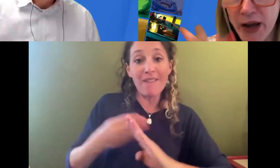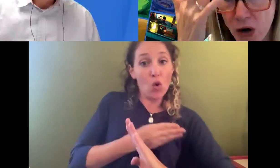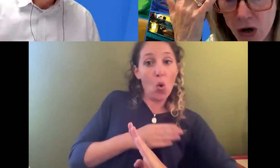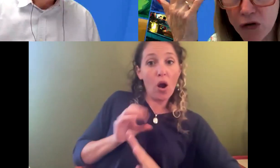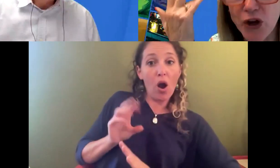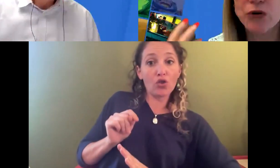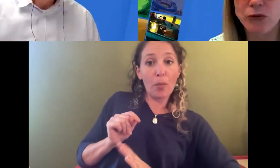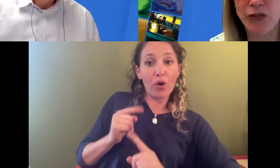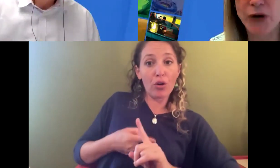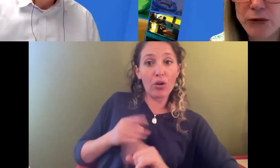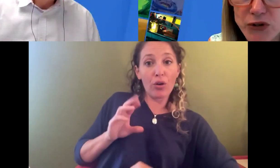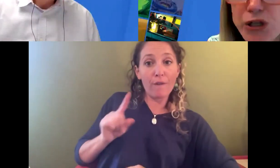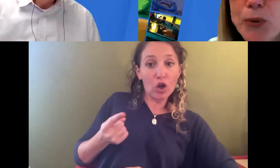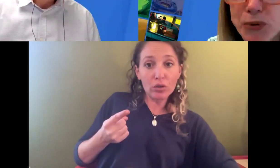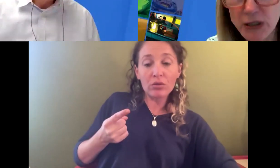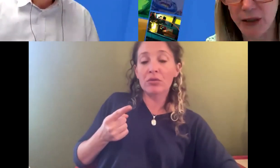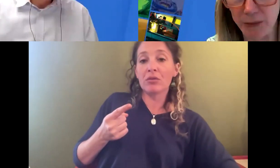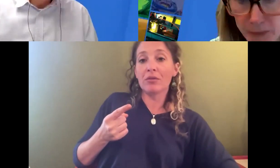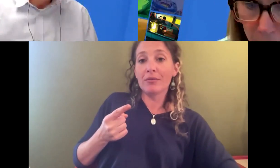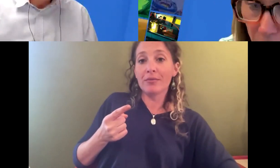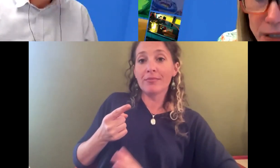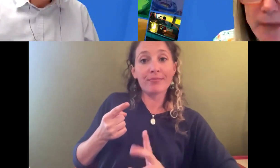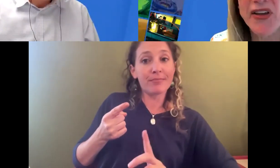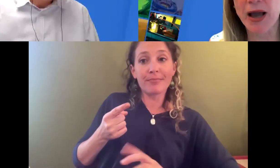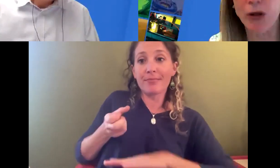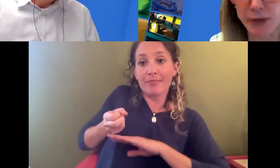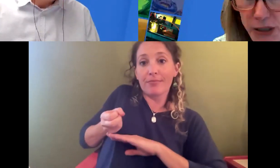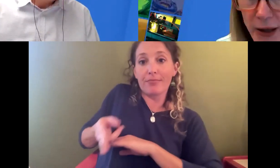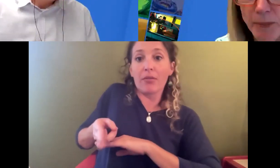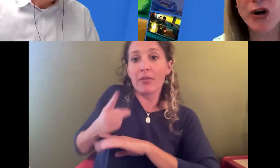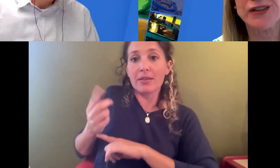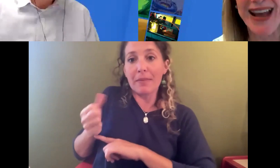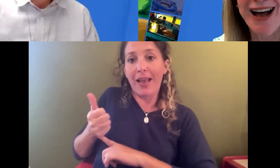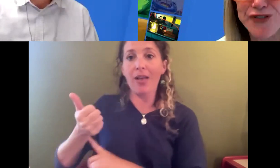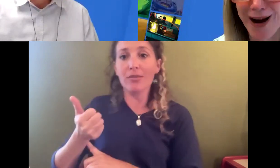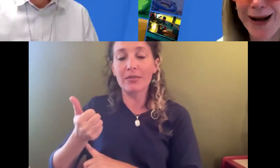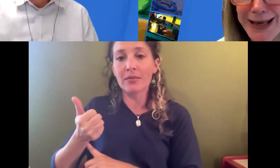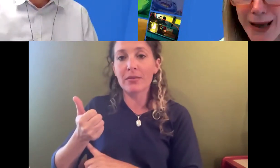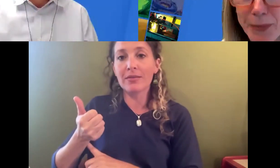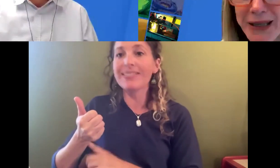they're superseded by something else because they have not yet been